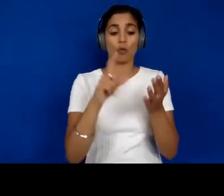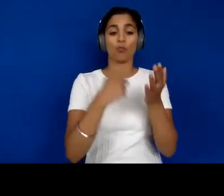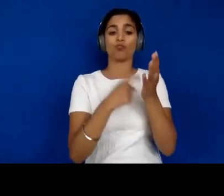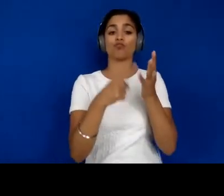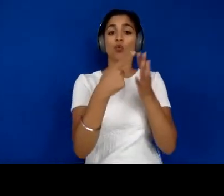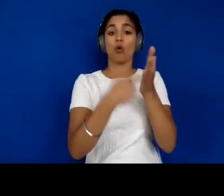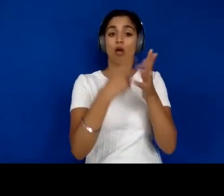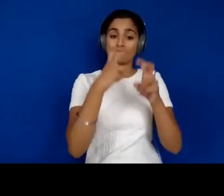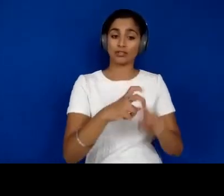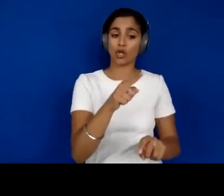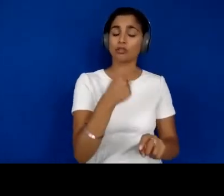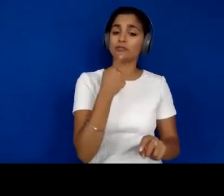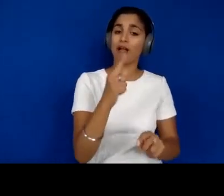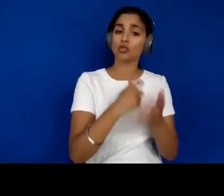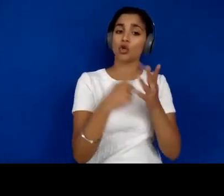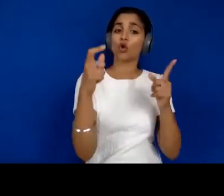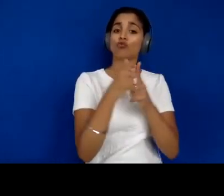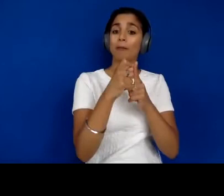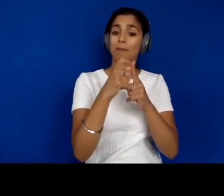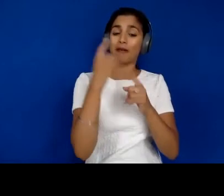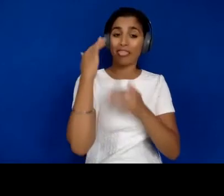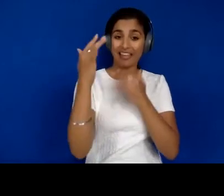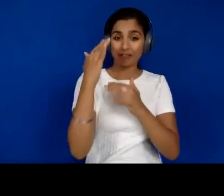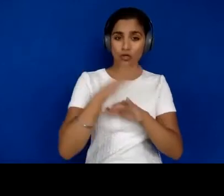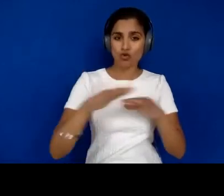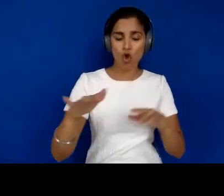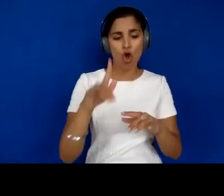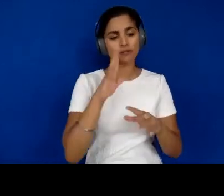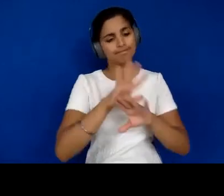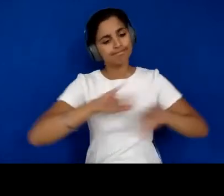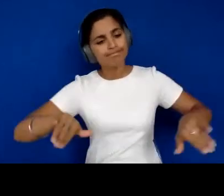seek to the materialized disability identity coming out creep allows for the